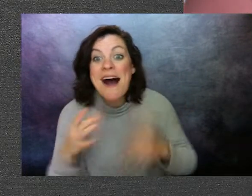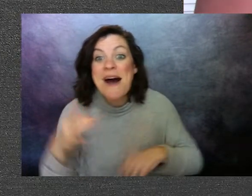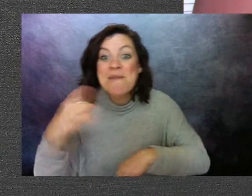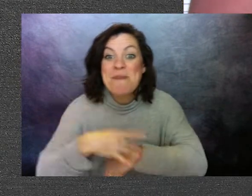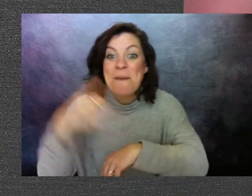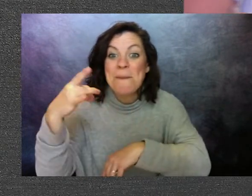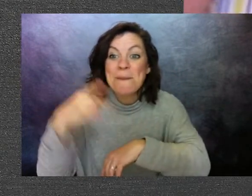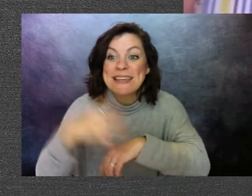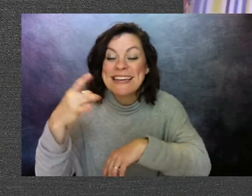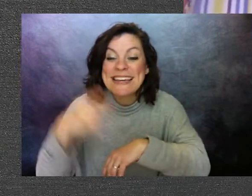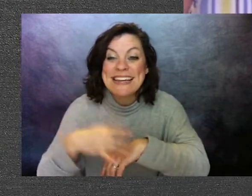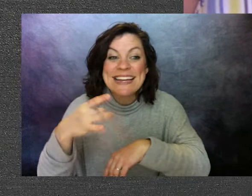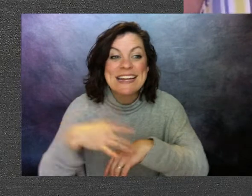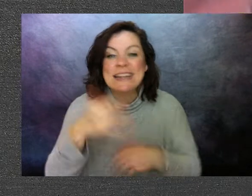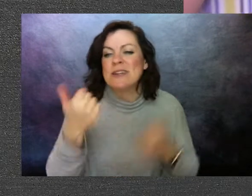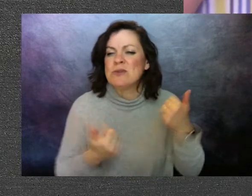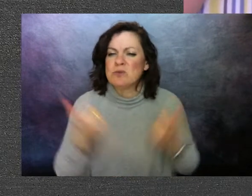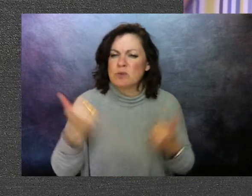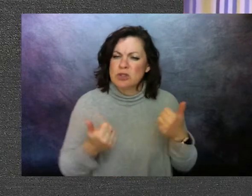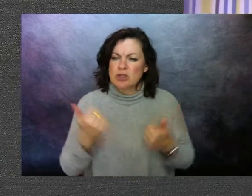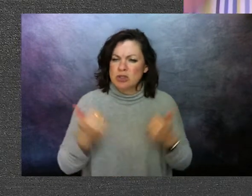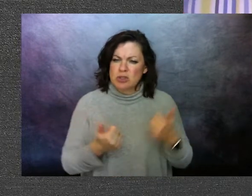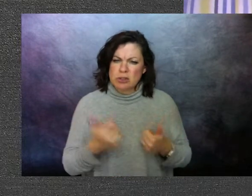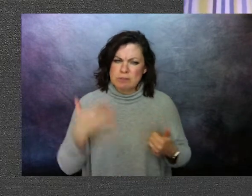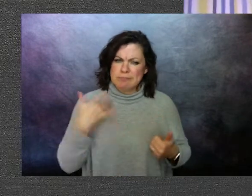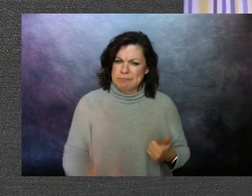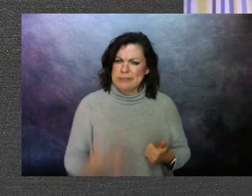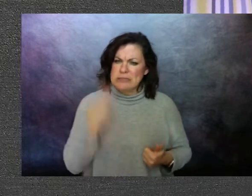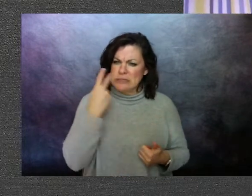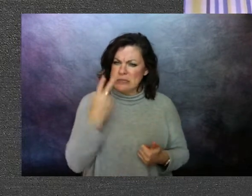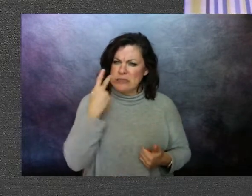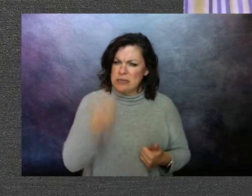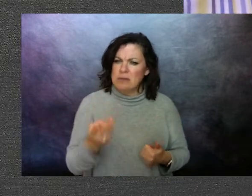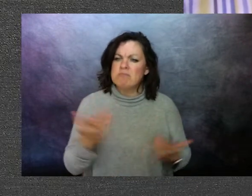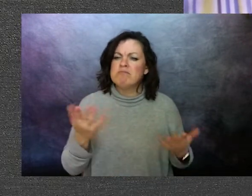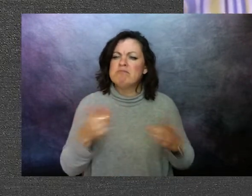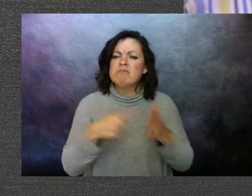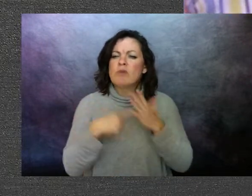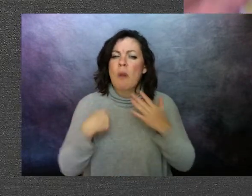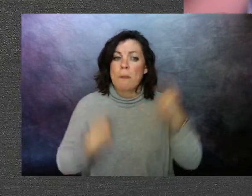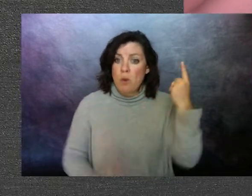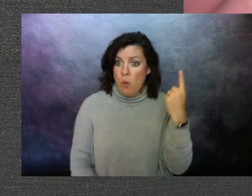Now, when you think which season do we see pumpkins? Show me a number on your finger.